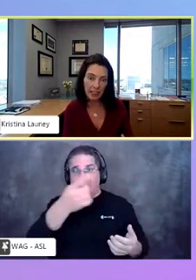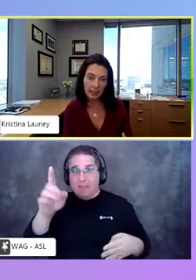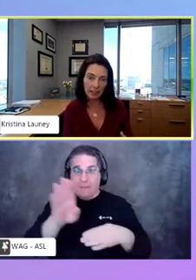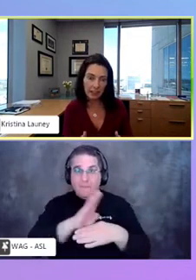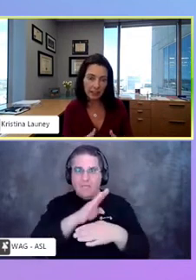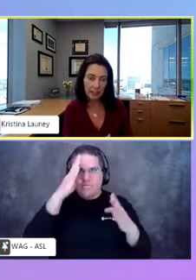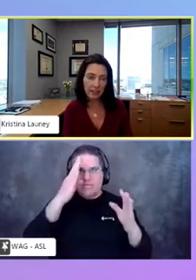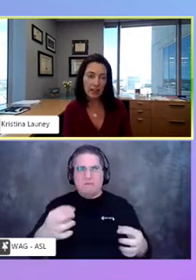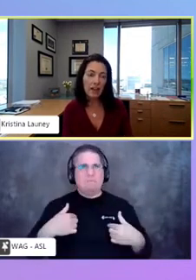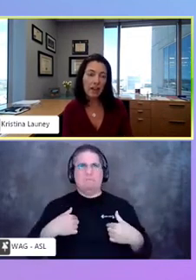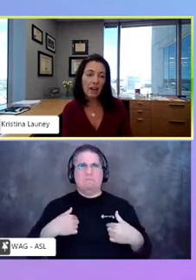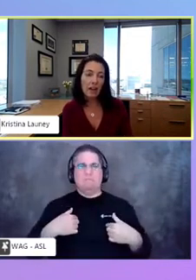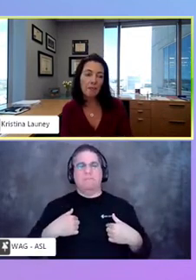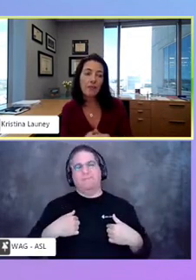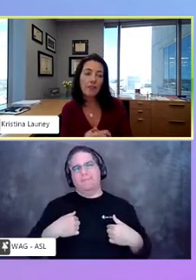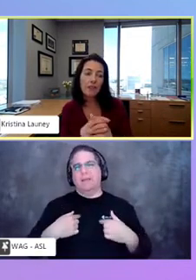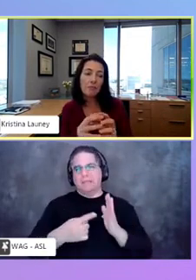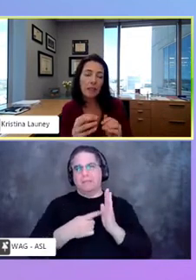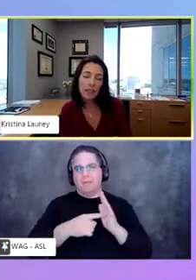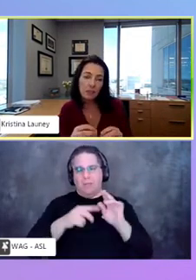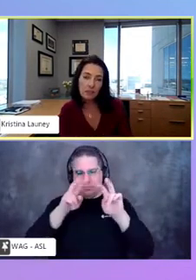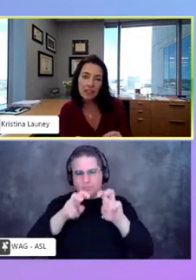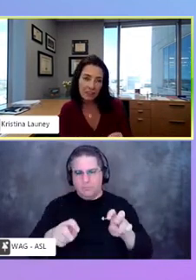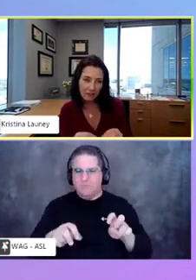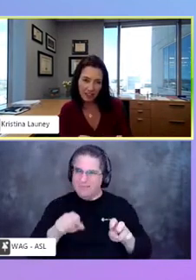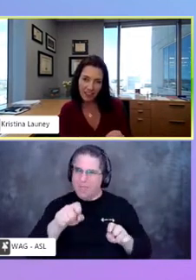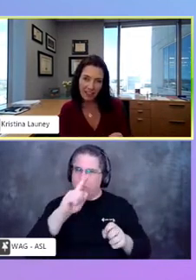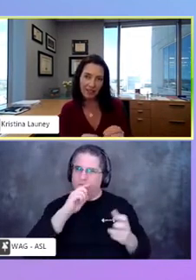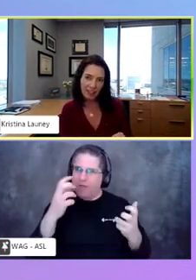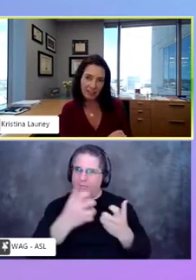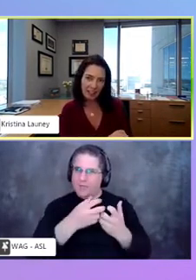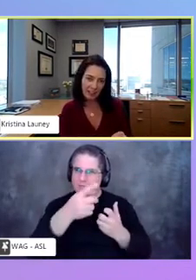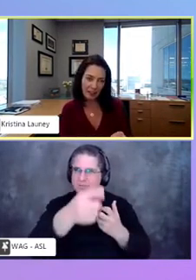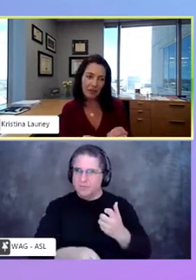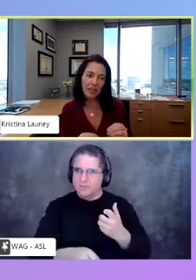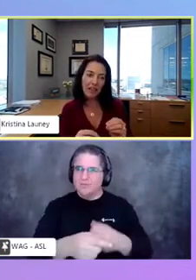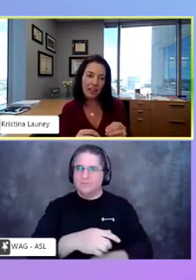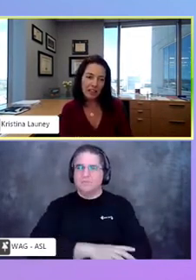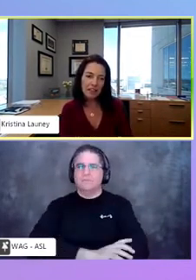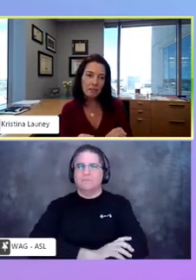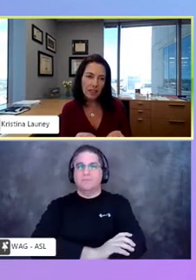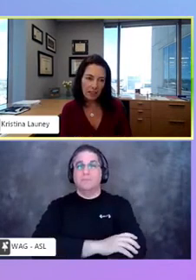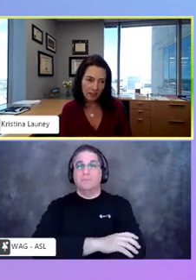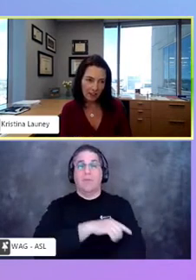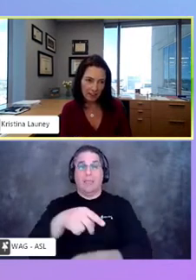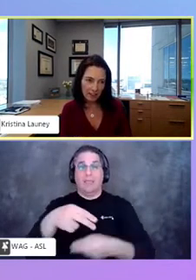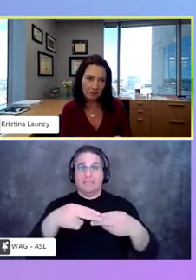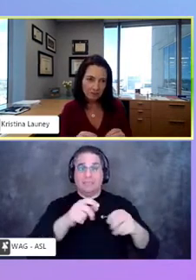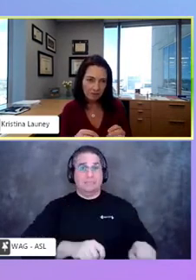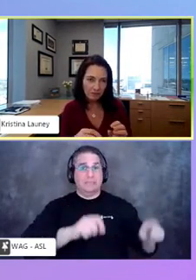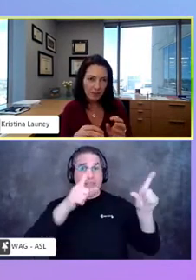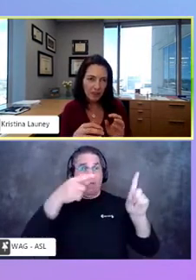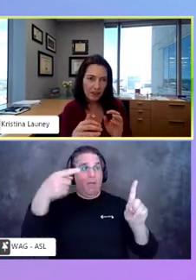be cautioned to change their hat on Adams within strictly fall any of these 12 categories without reading